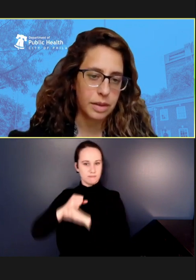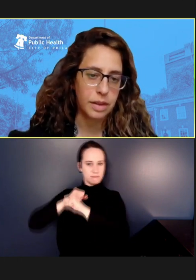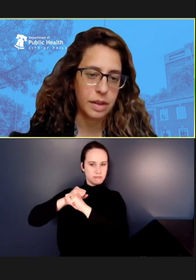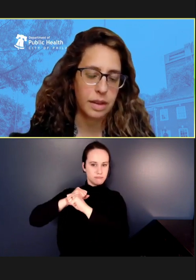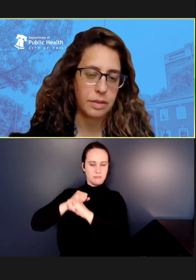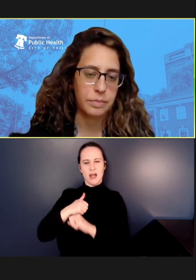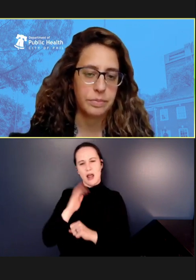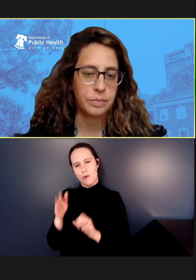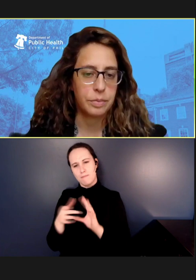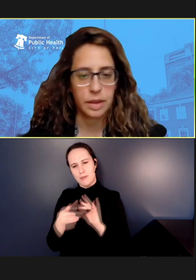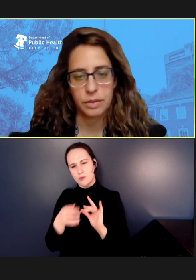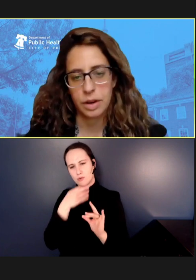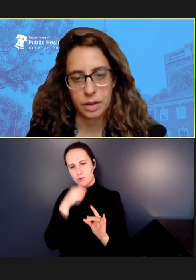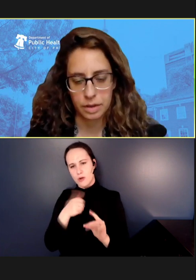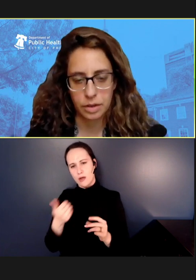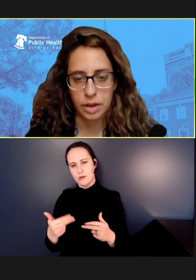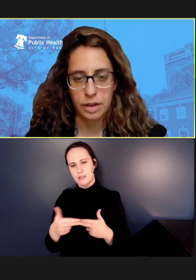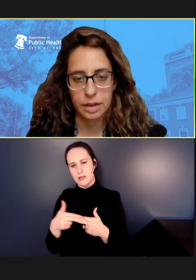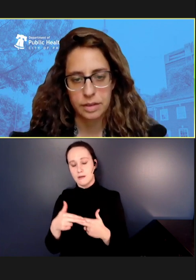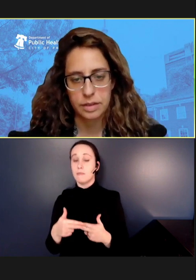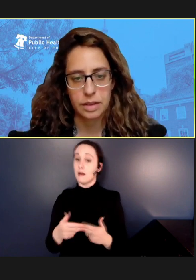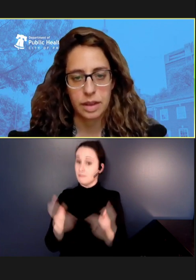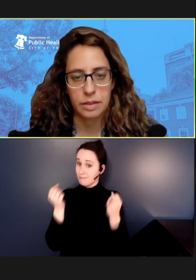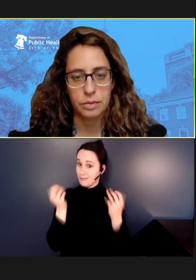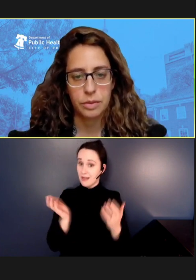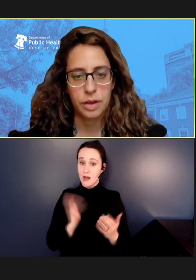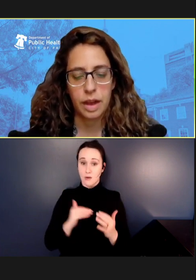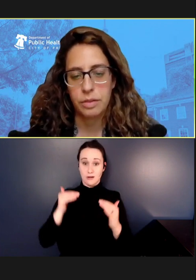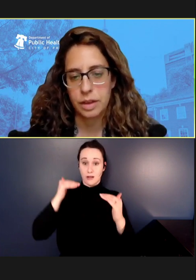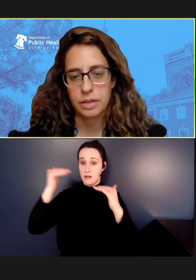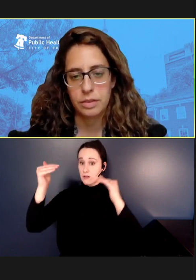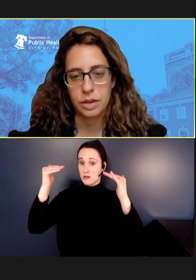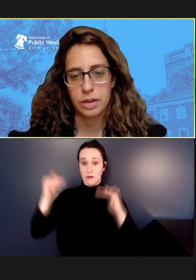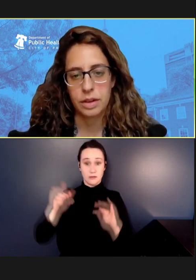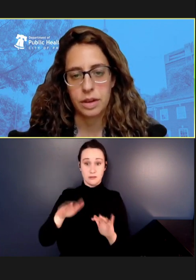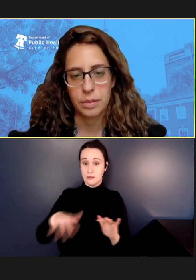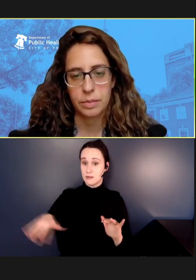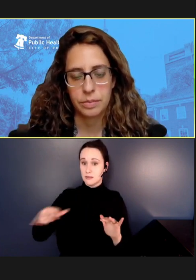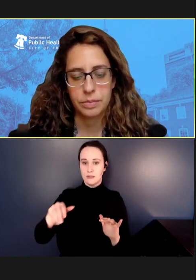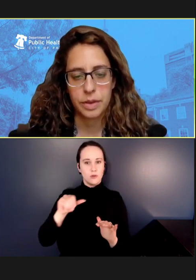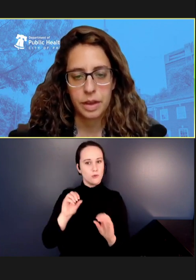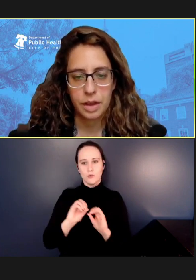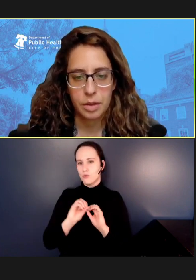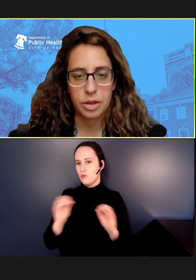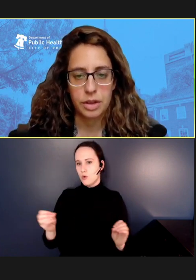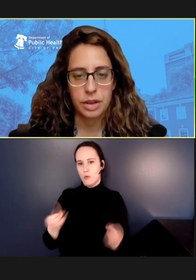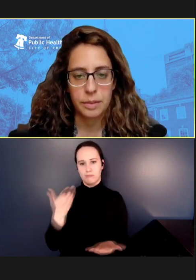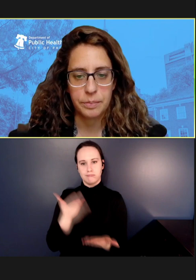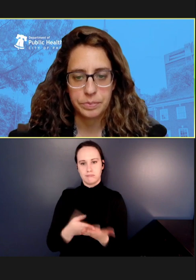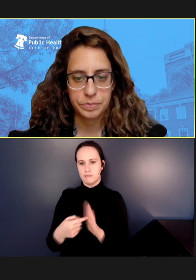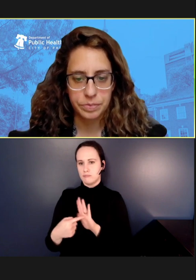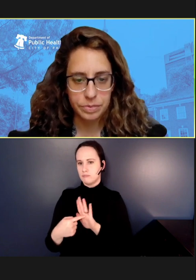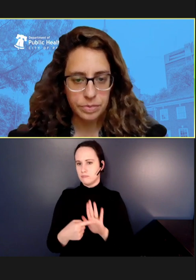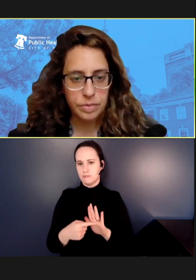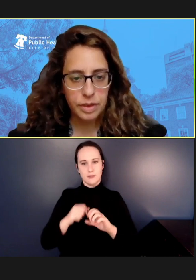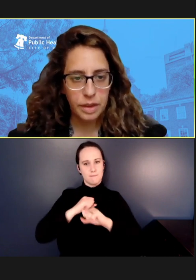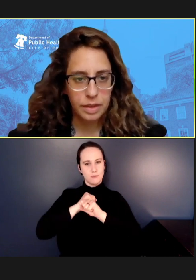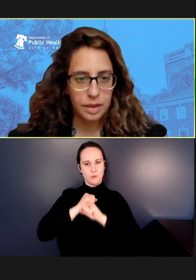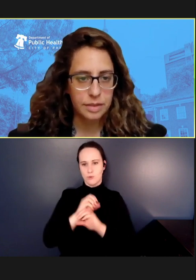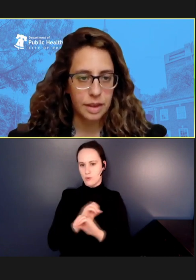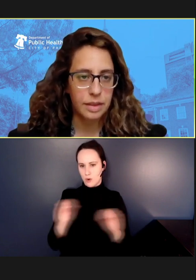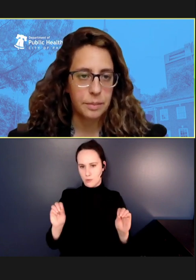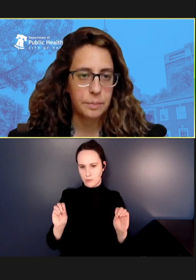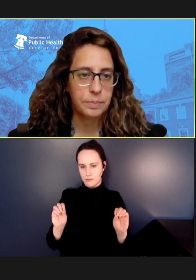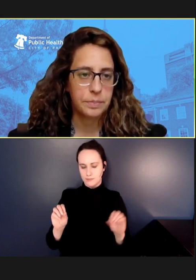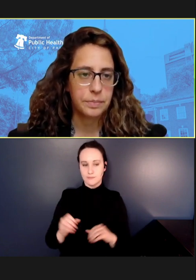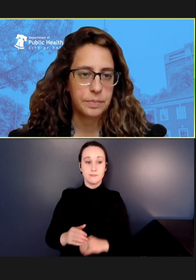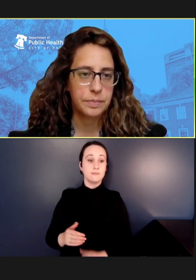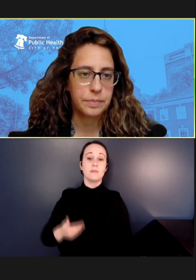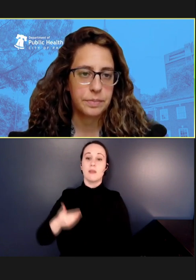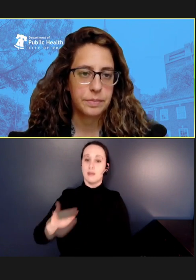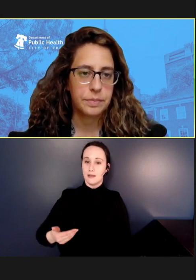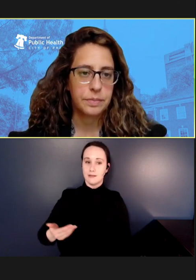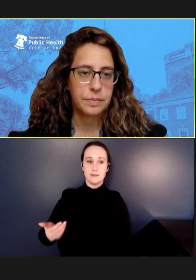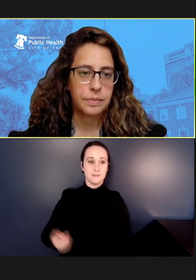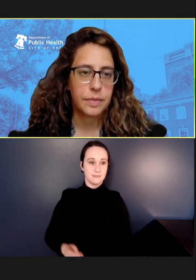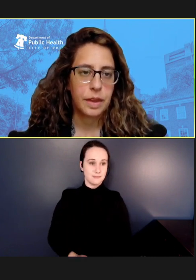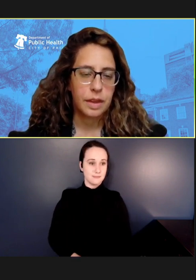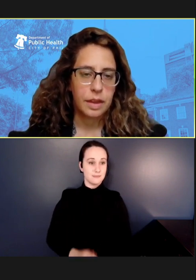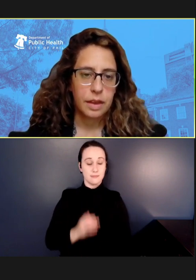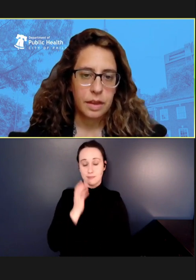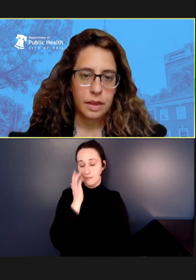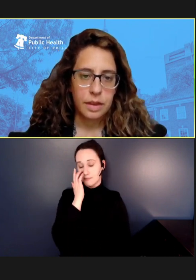but many of our adult contacts didn't have evidence of their immunity. Next slide.